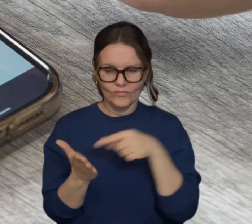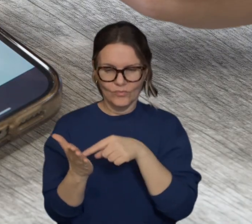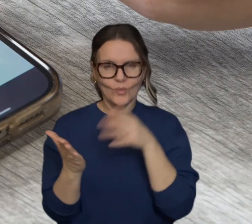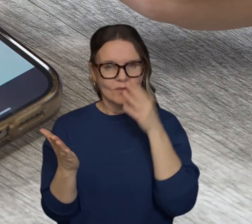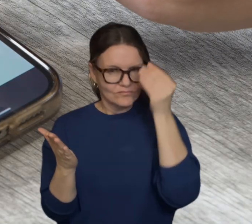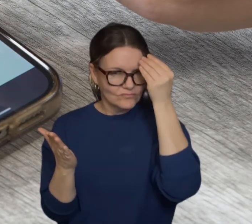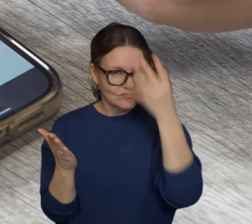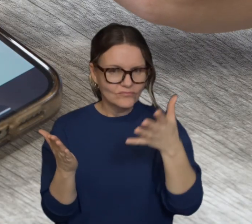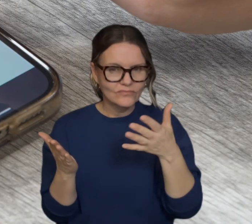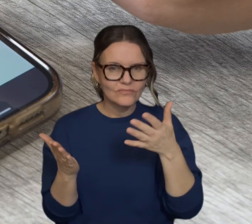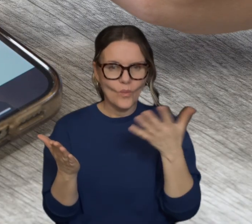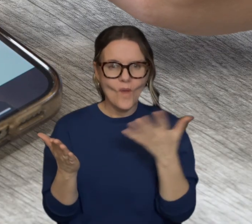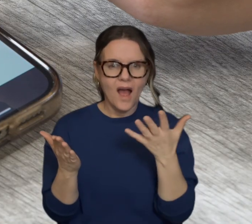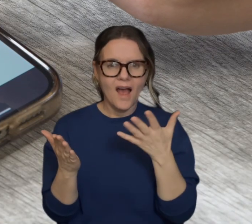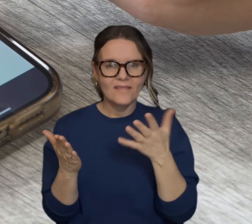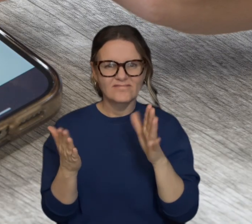it will let you know what mode you're starting off in